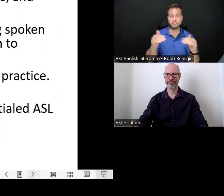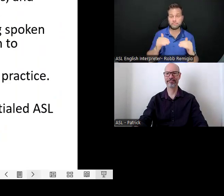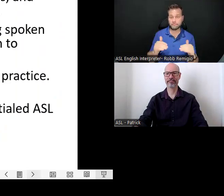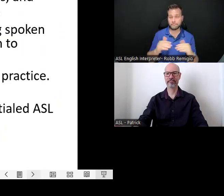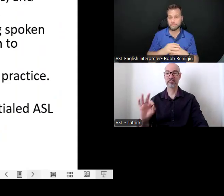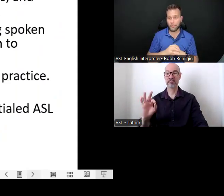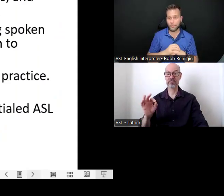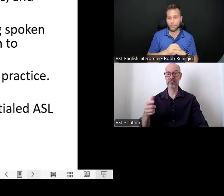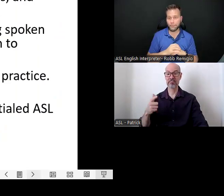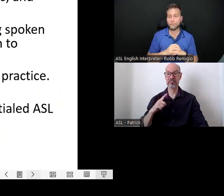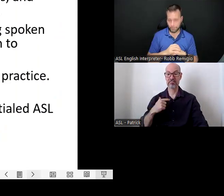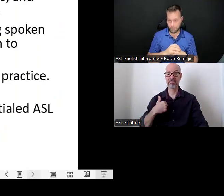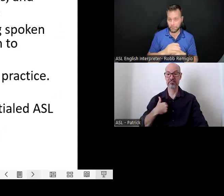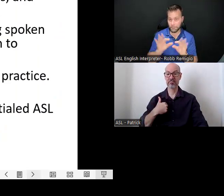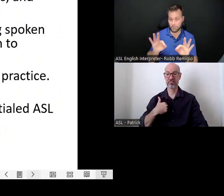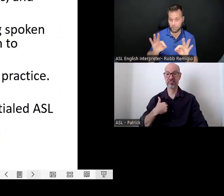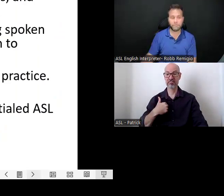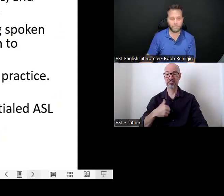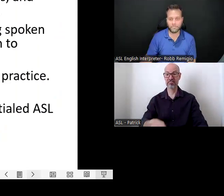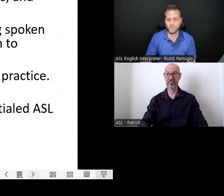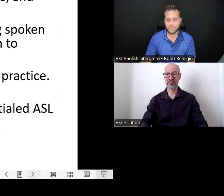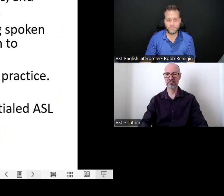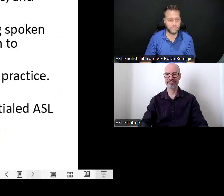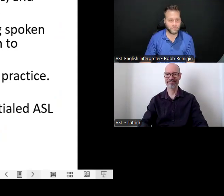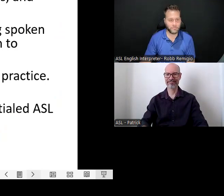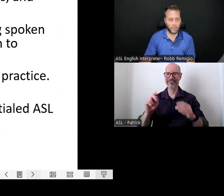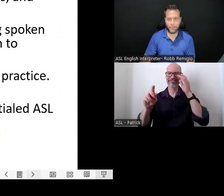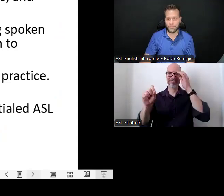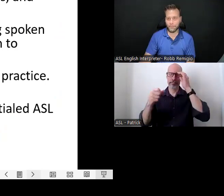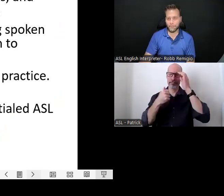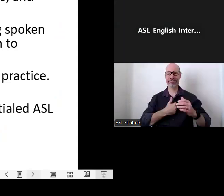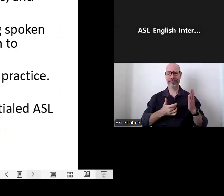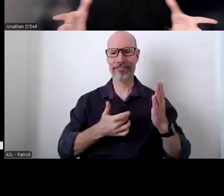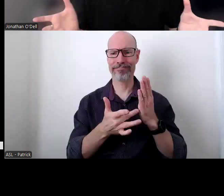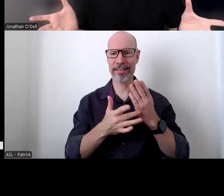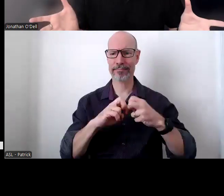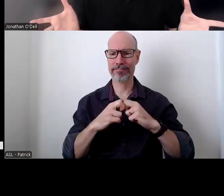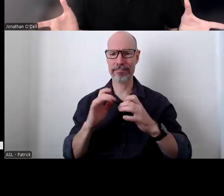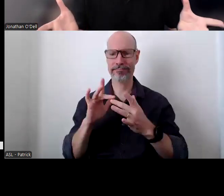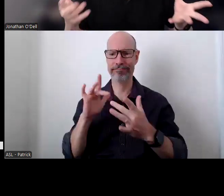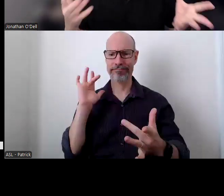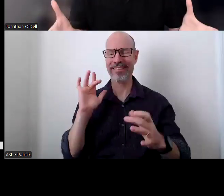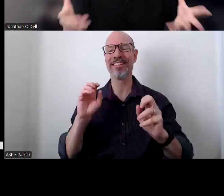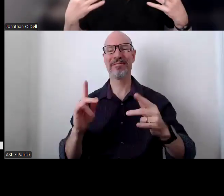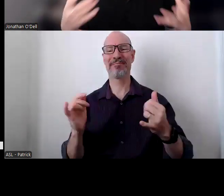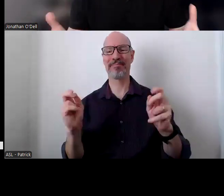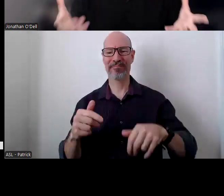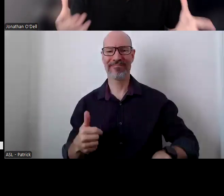So, let's understand the word "Deaf" better. Deaf individuals consider